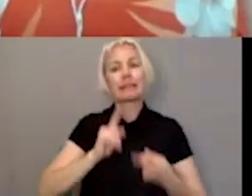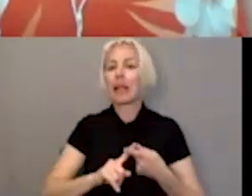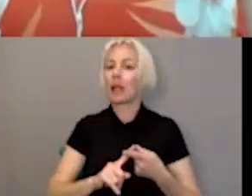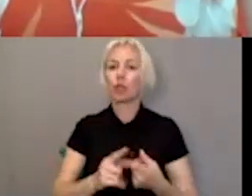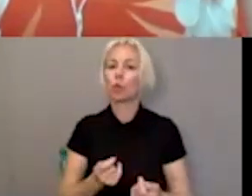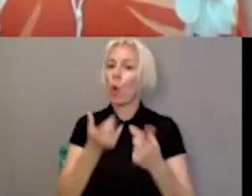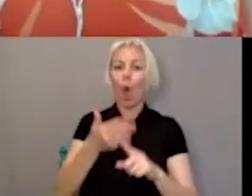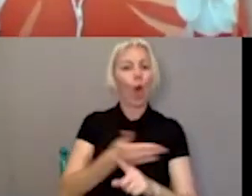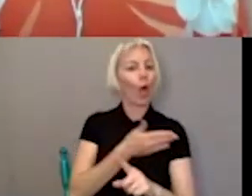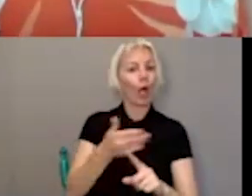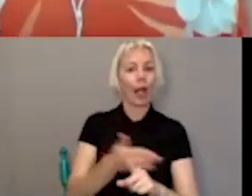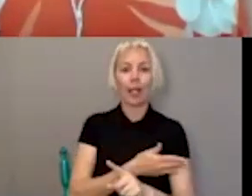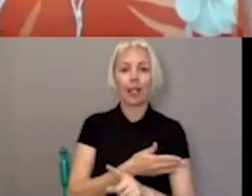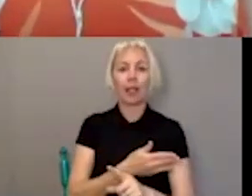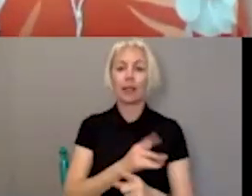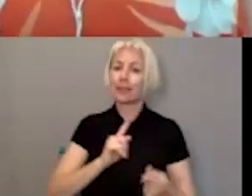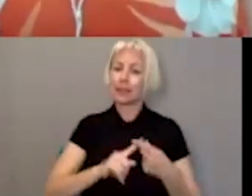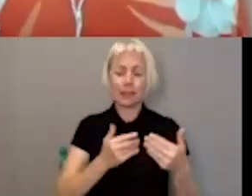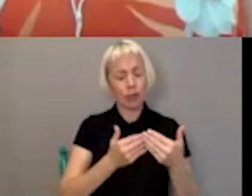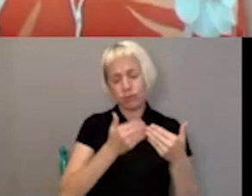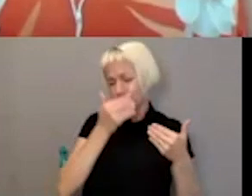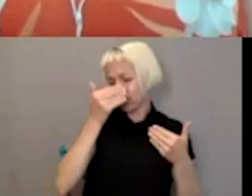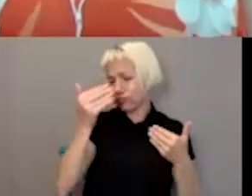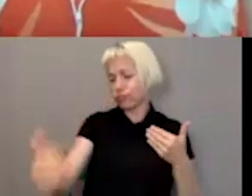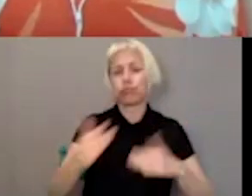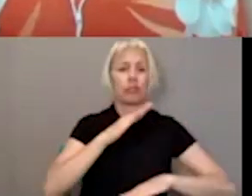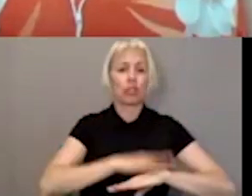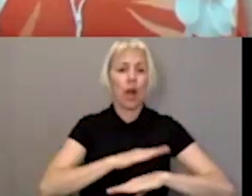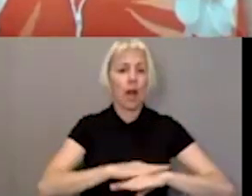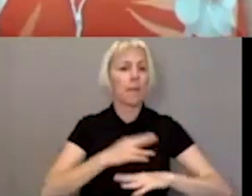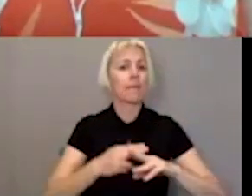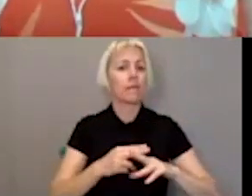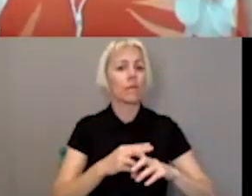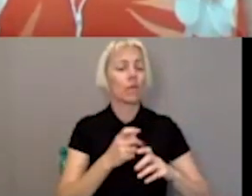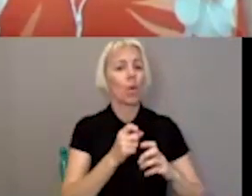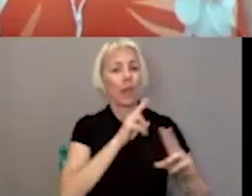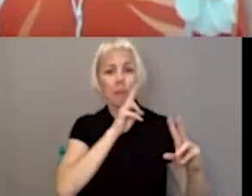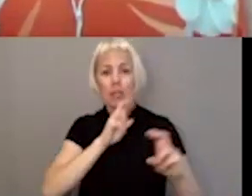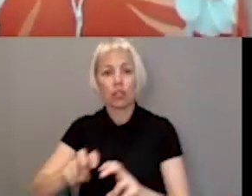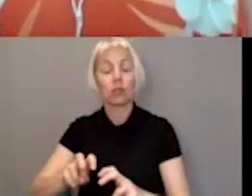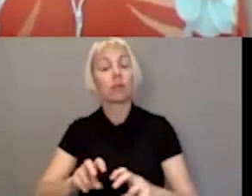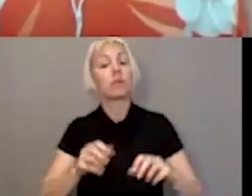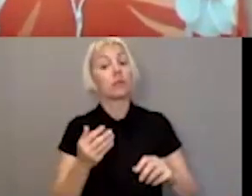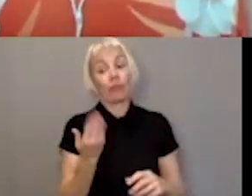way to go. At the moment, the chair has asked the government for an extension until September